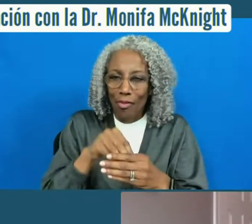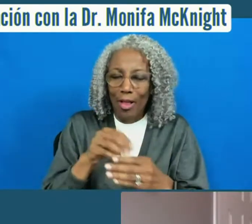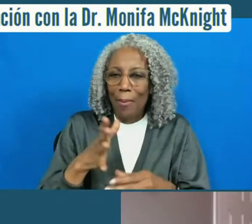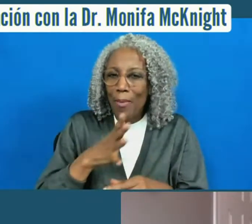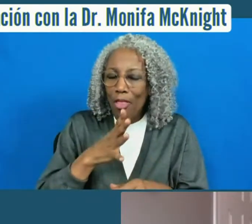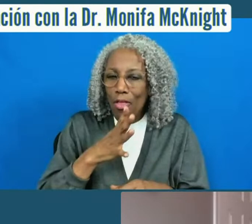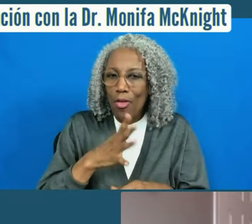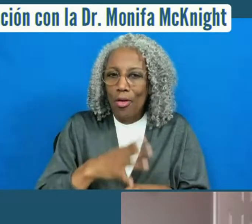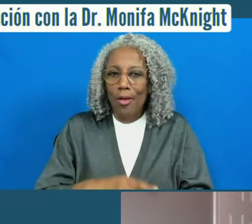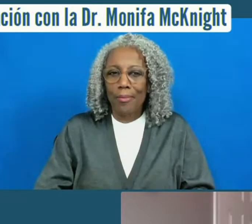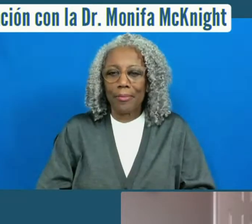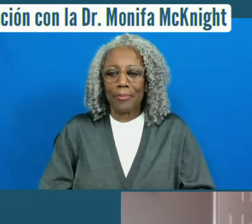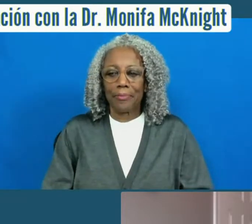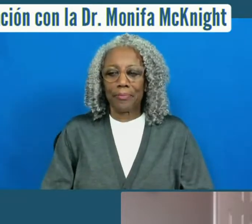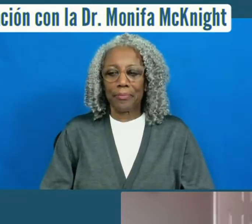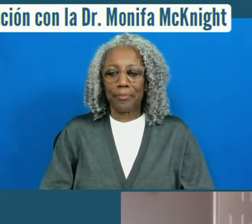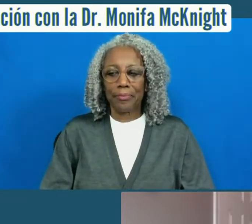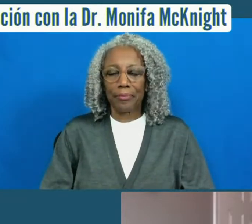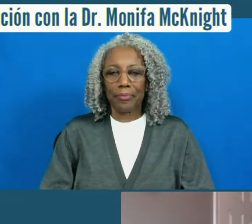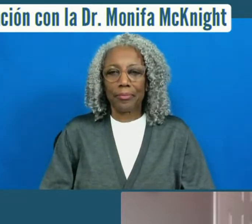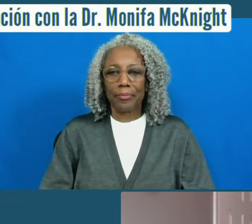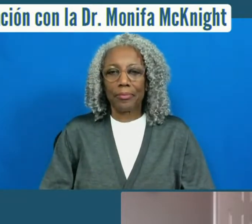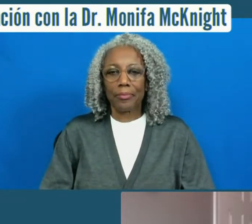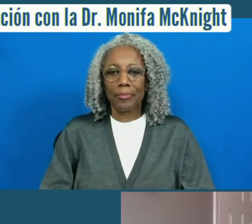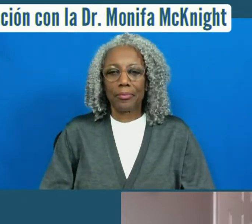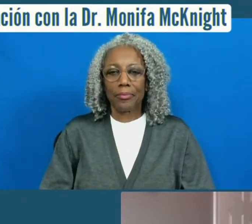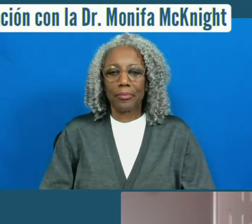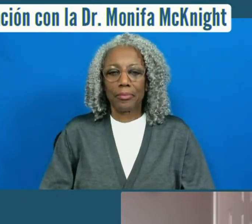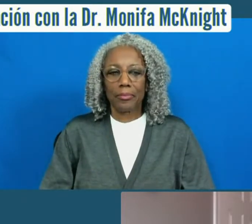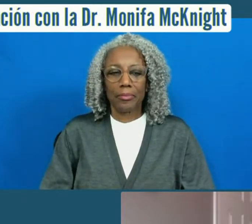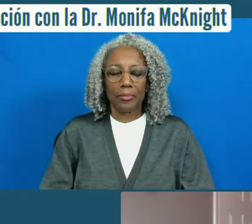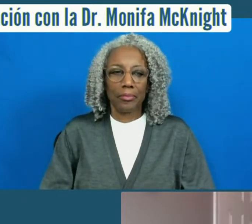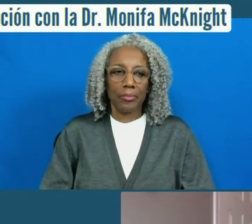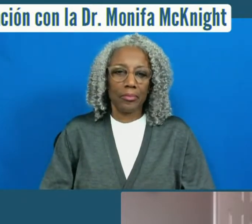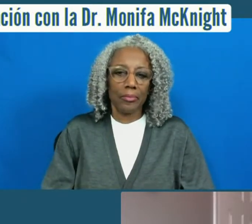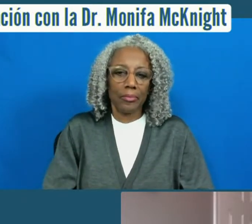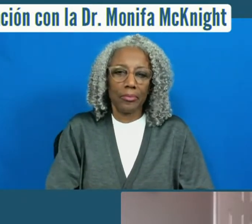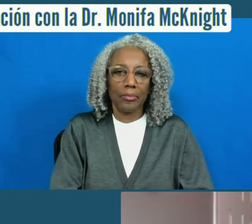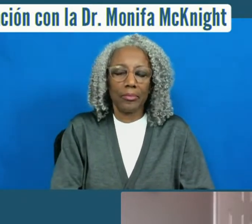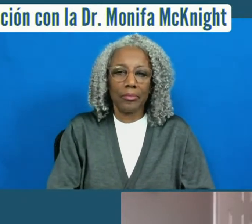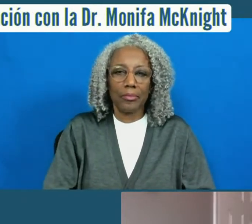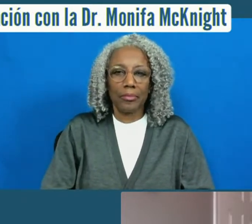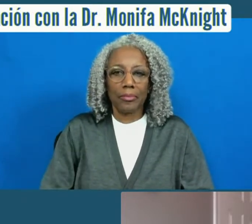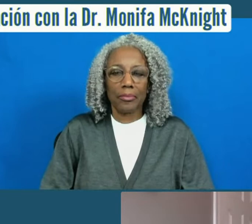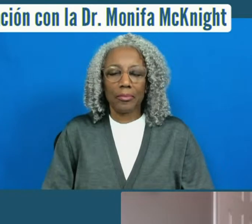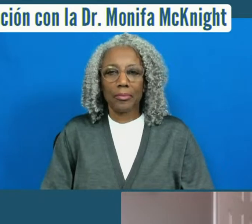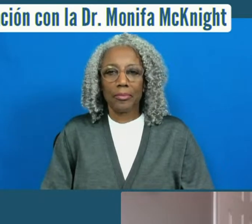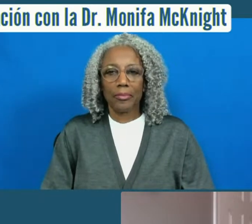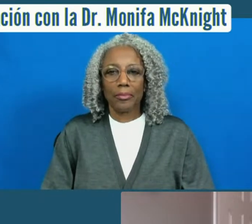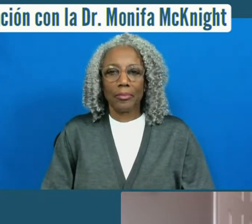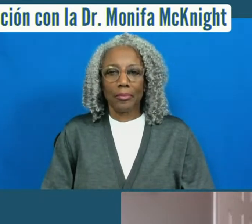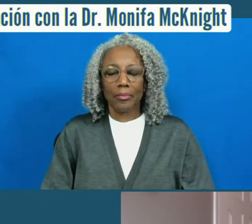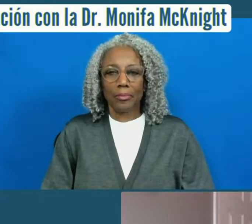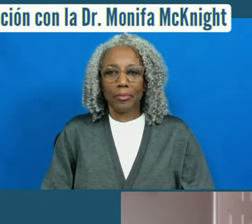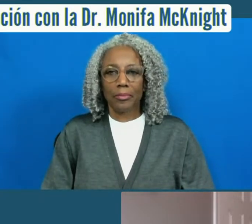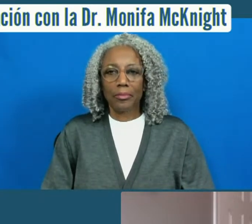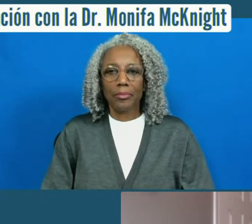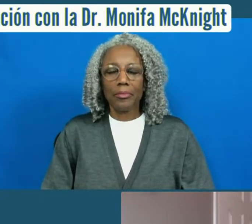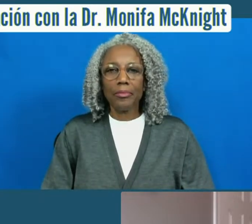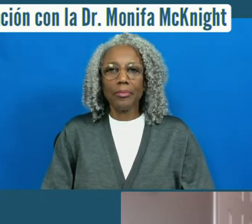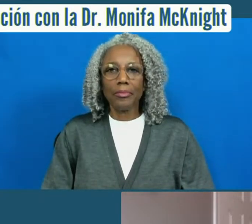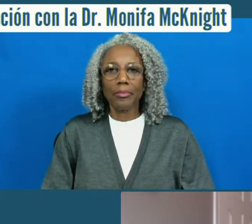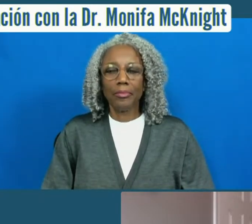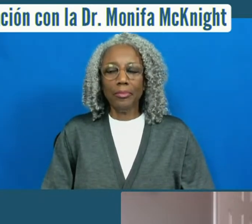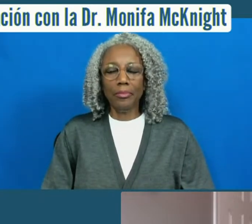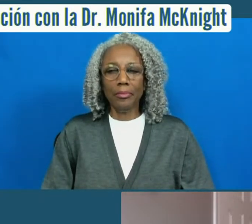been, um, very present mother.